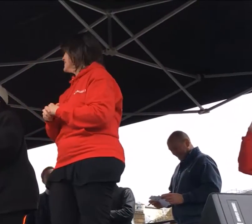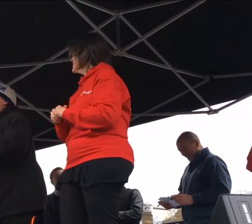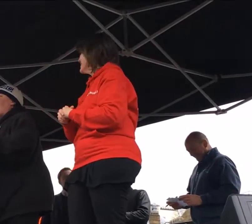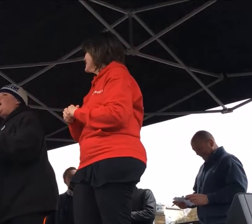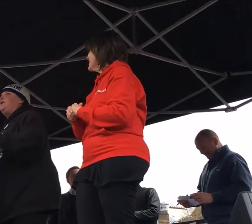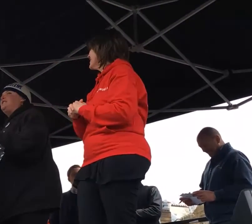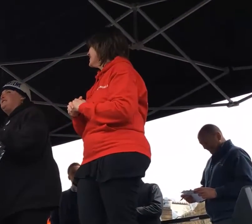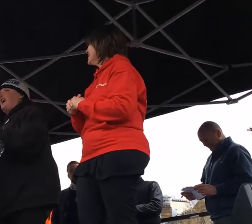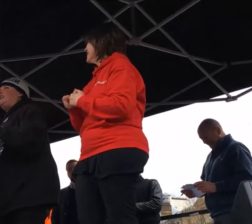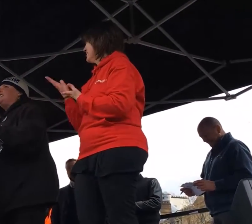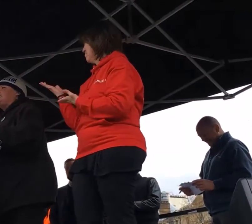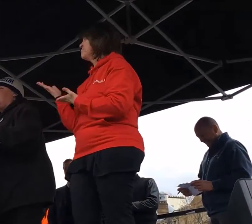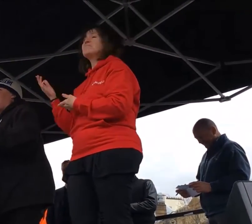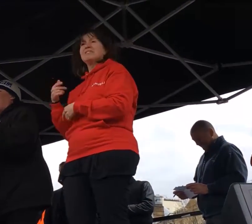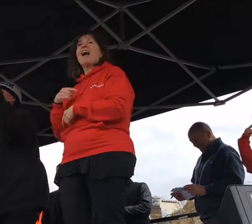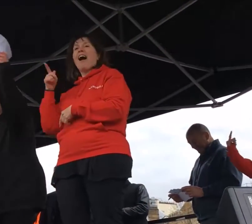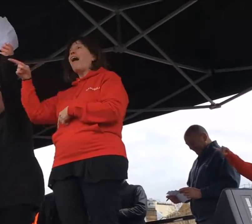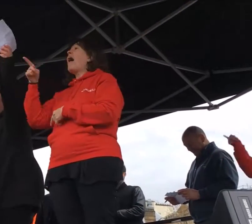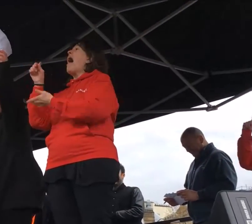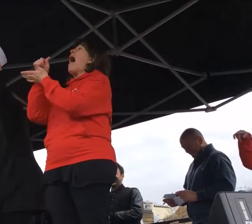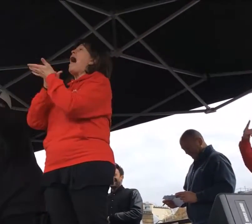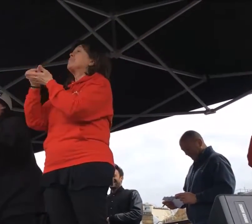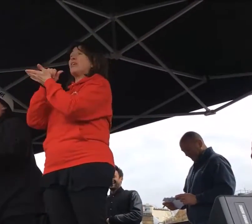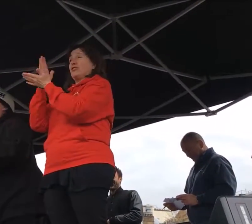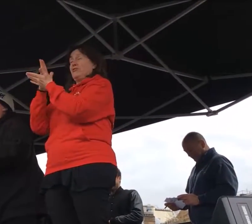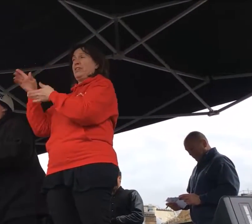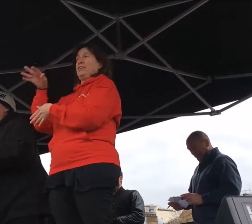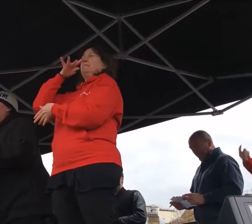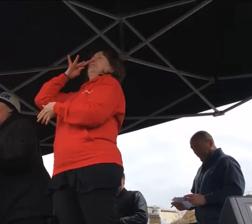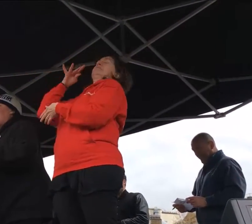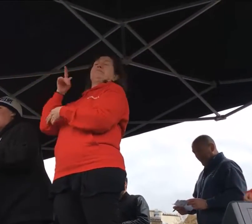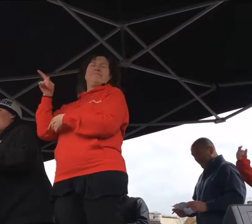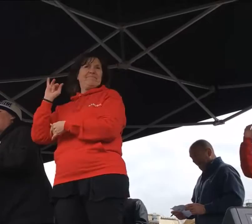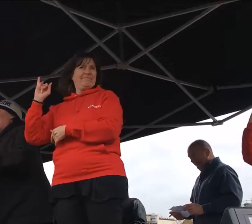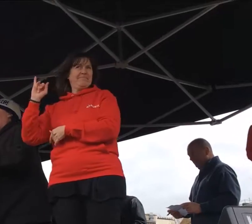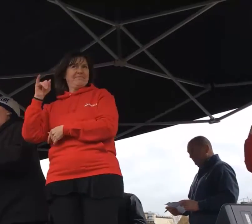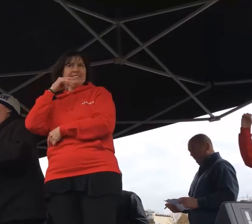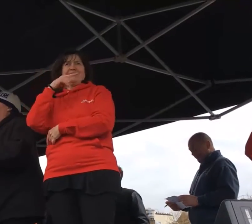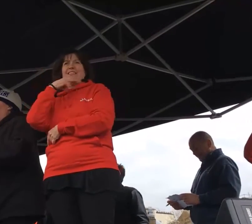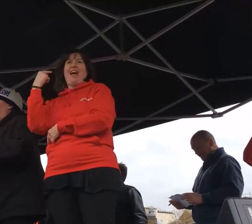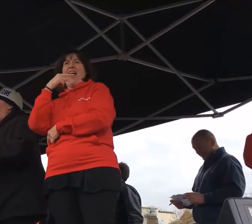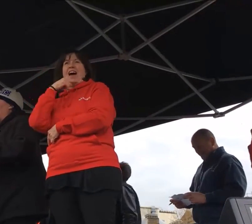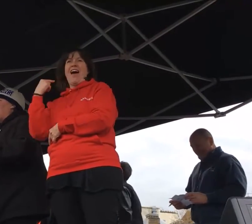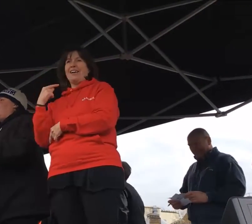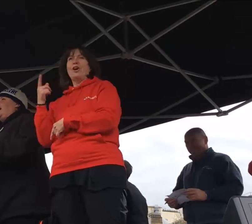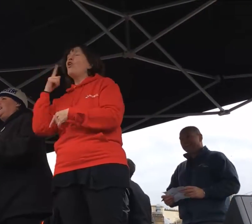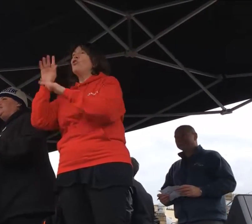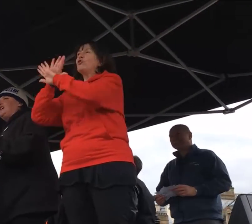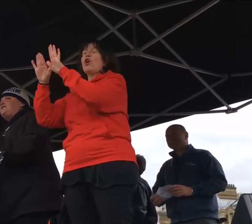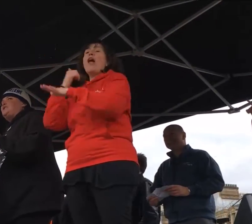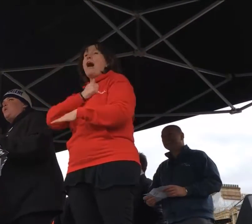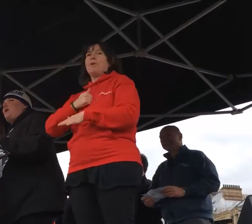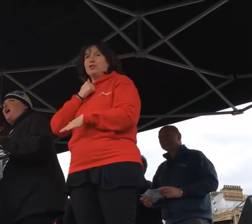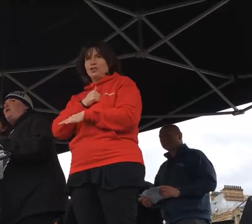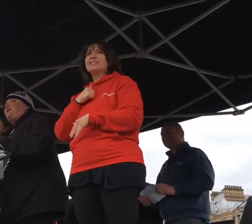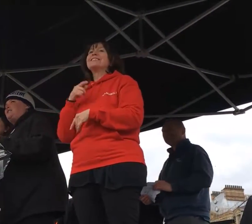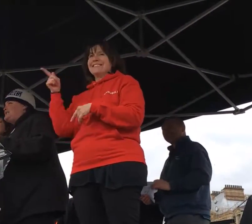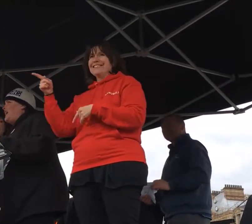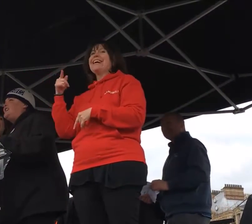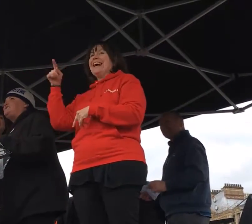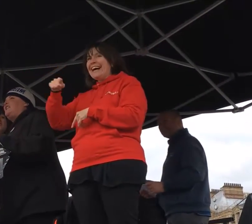just snort coke and tell us lies. Solidarity .